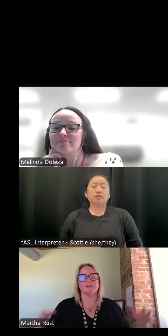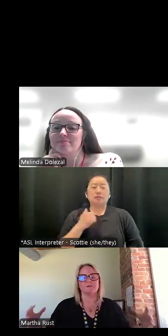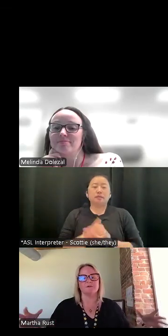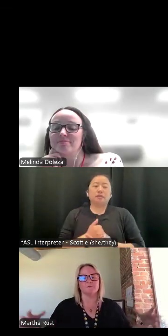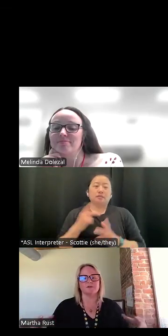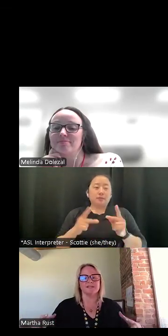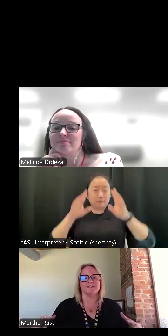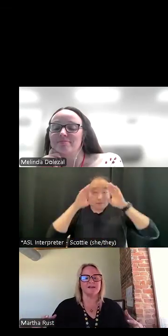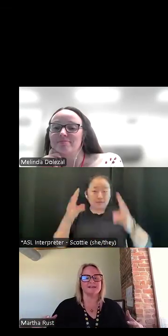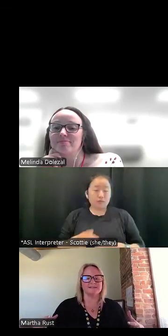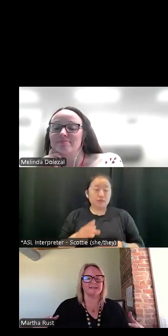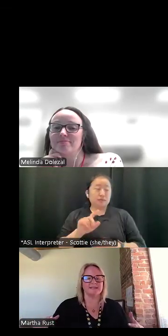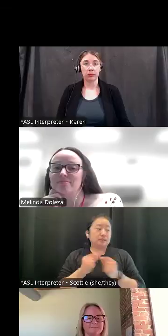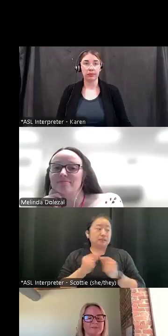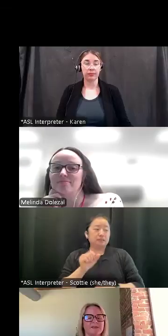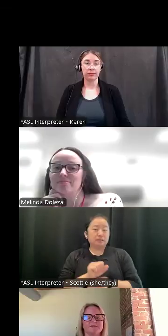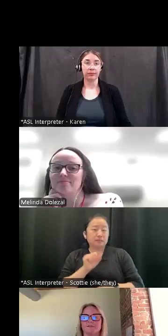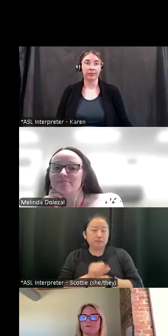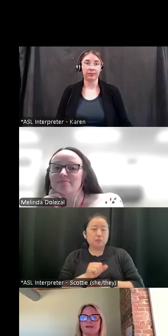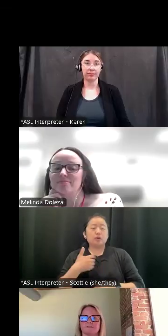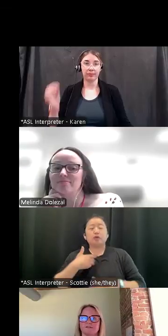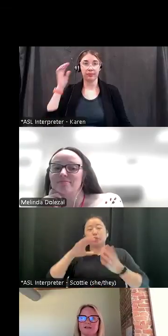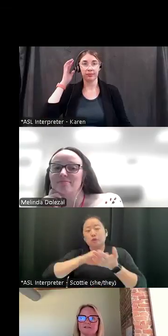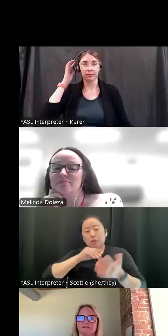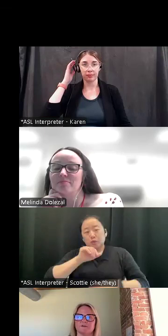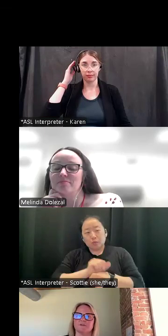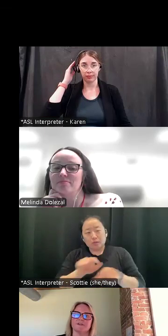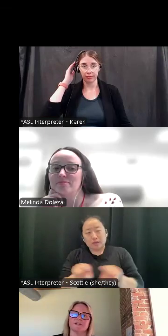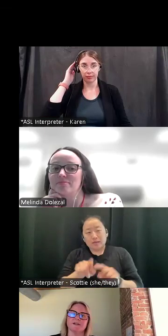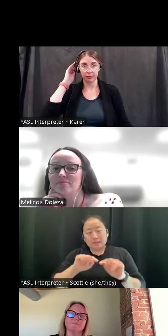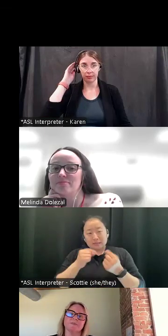You learn to work together as a team. Physical exercise is always very good.